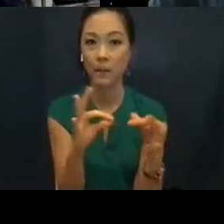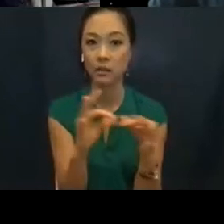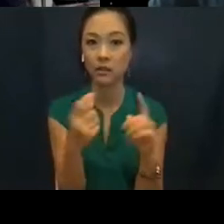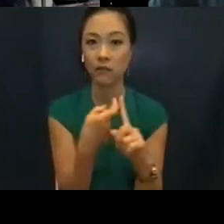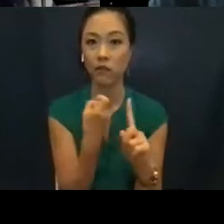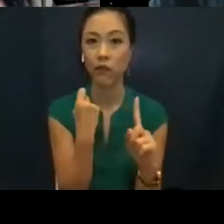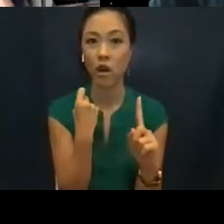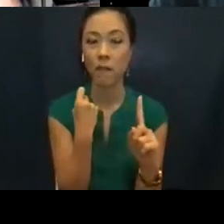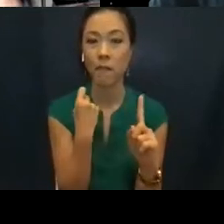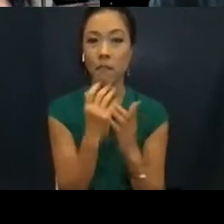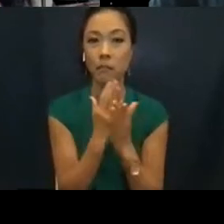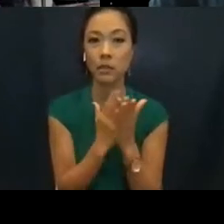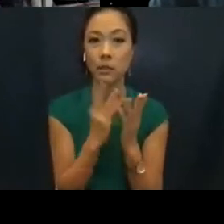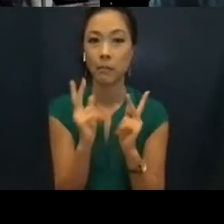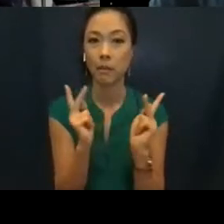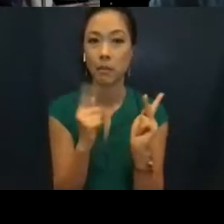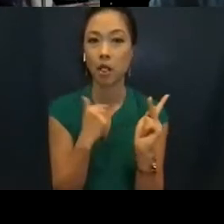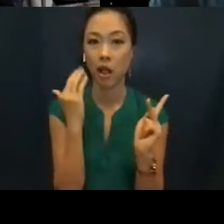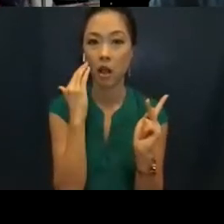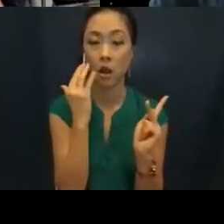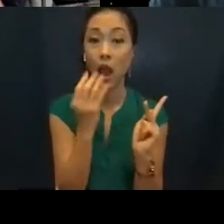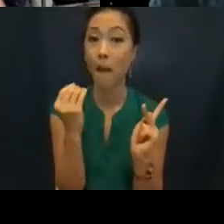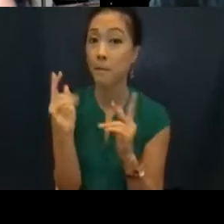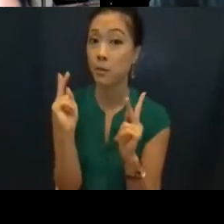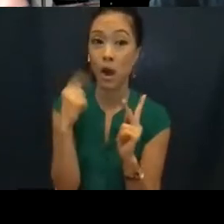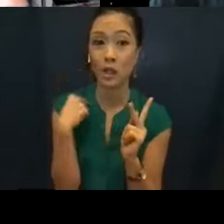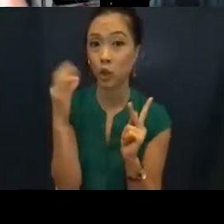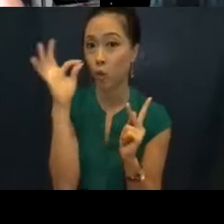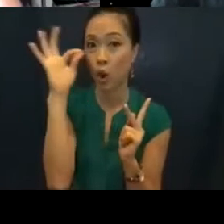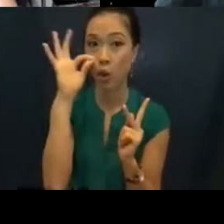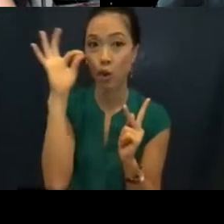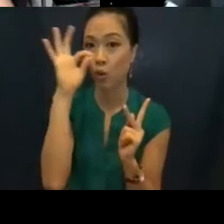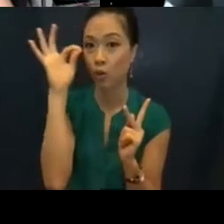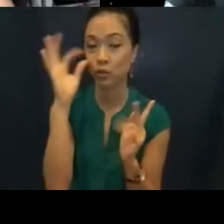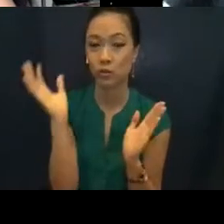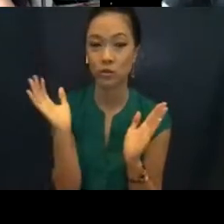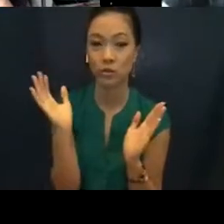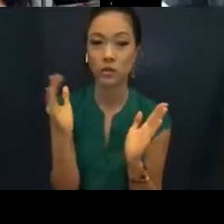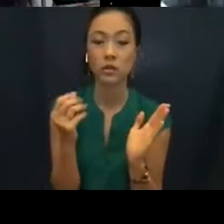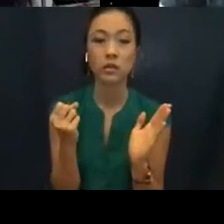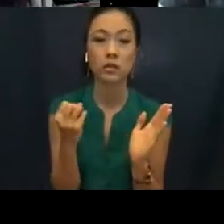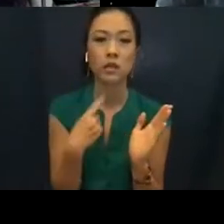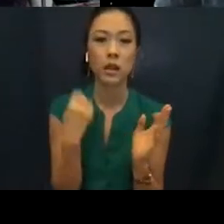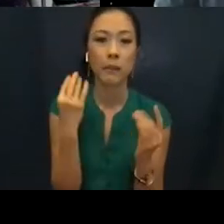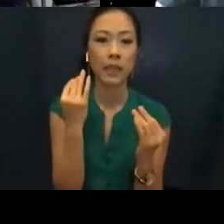some people I know and people I don't know. I'm thinking now and shout out to Tara Willis